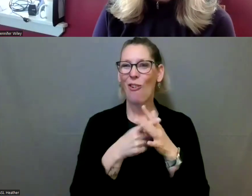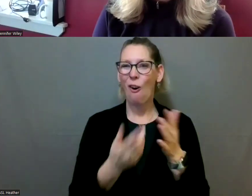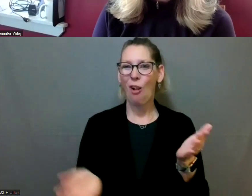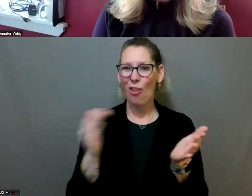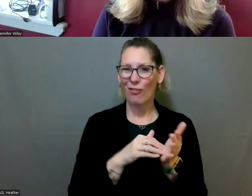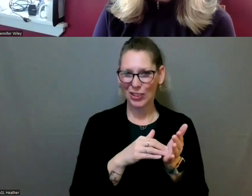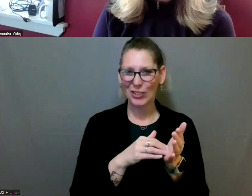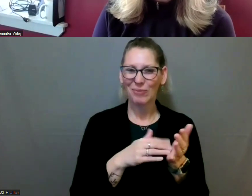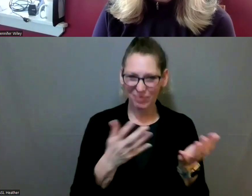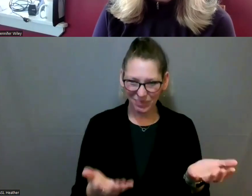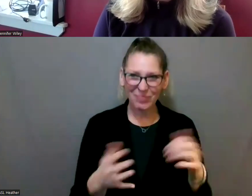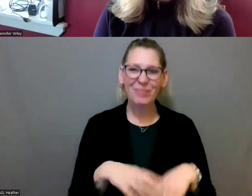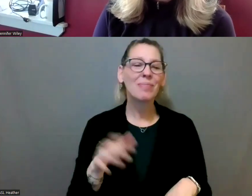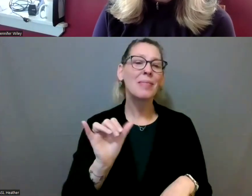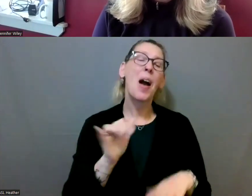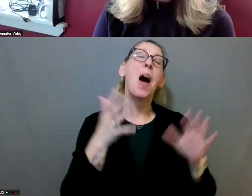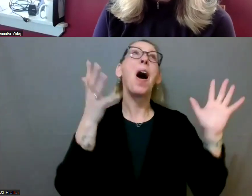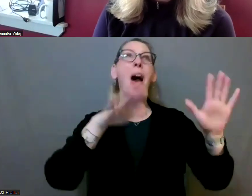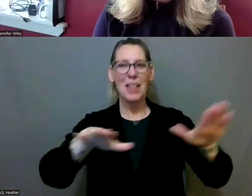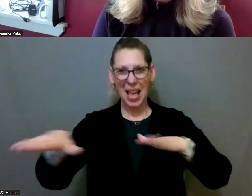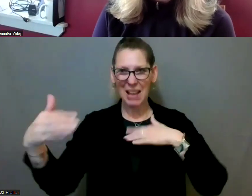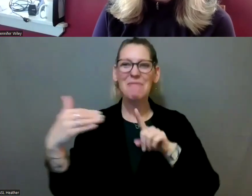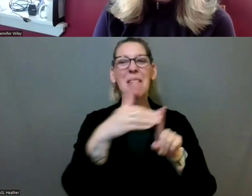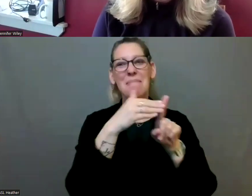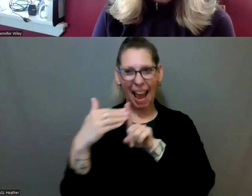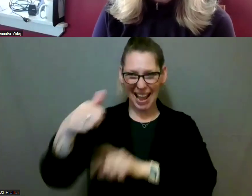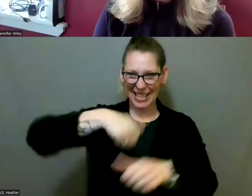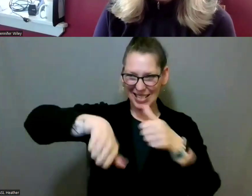you know and so it's like oh yeah let's remind each other about like these are the